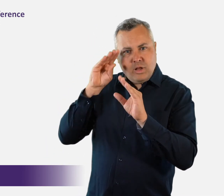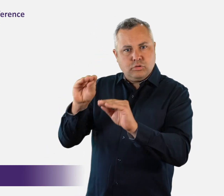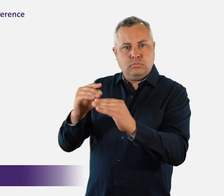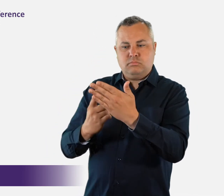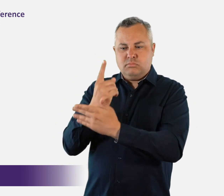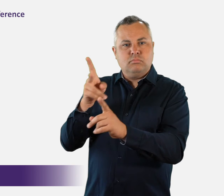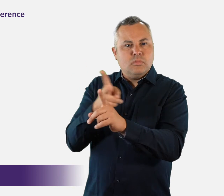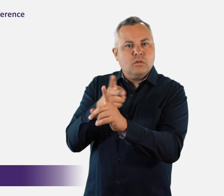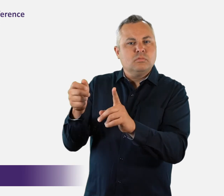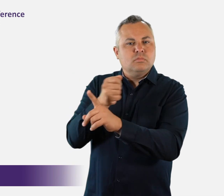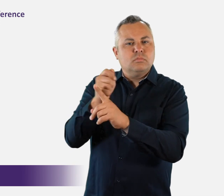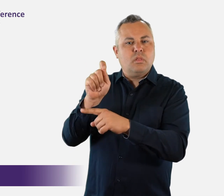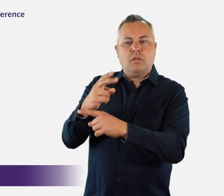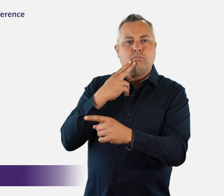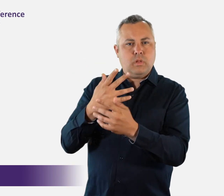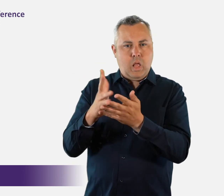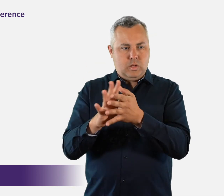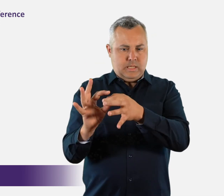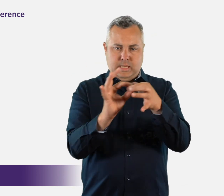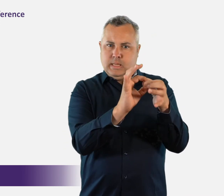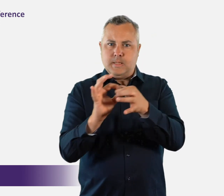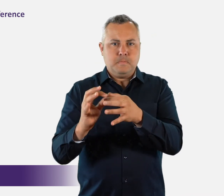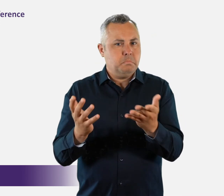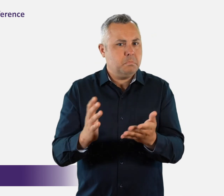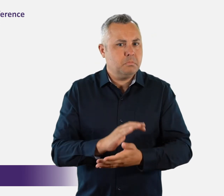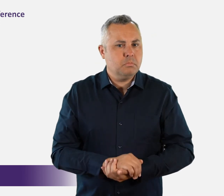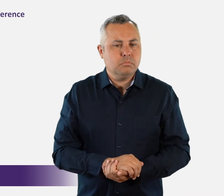violence, abuse, neglect or exploitation by people with disability in education and learning environments?